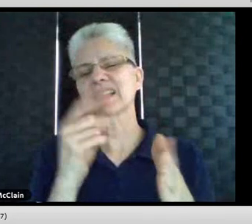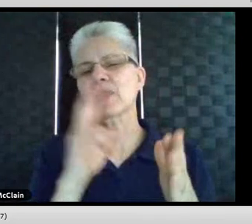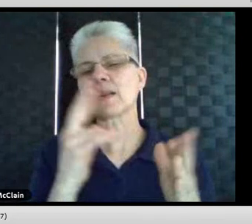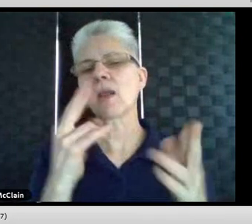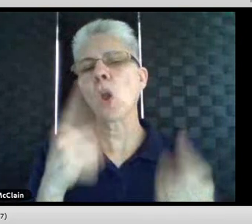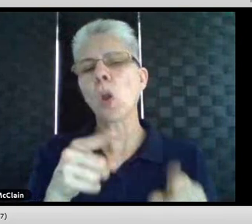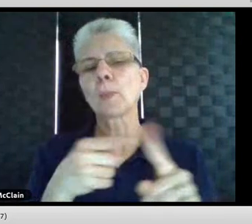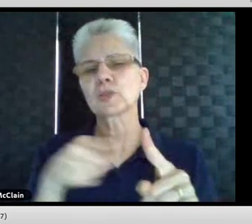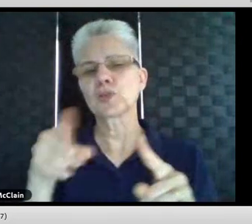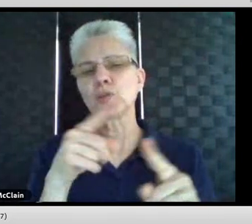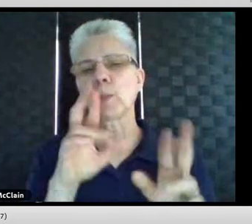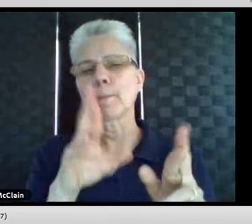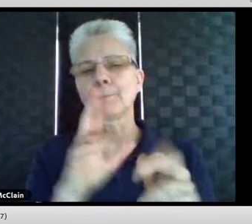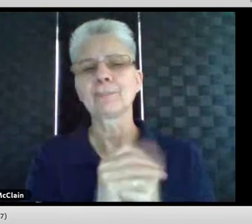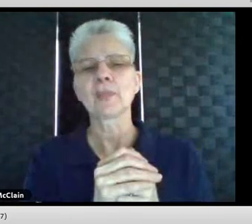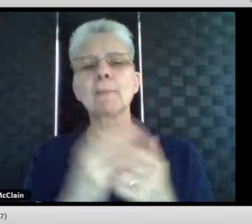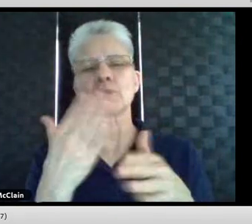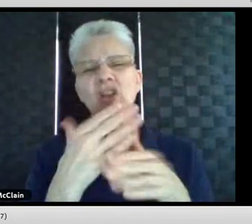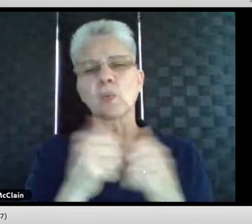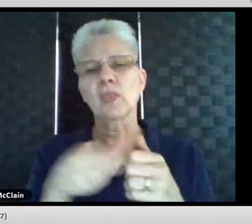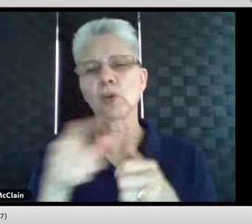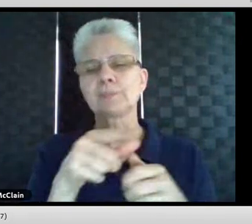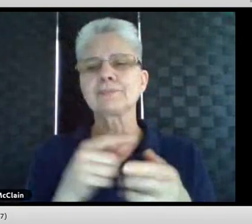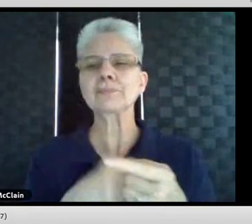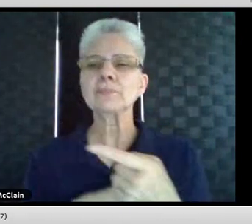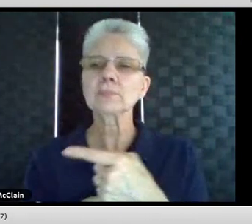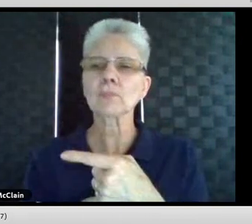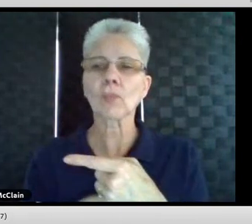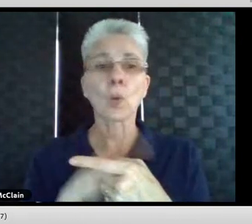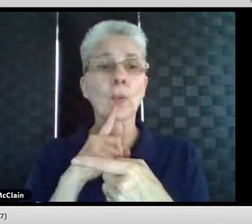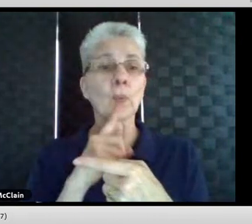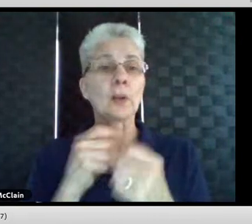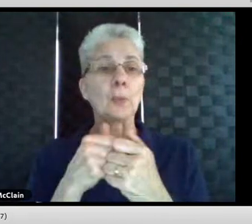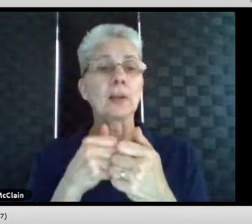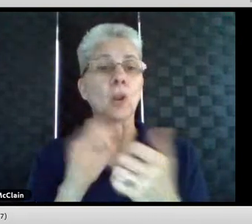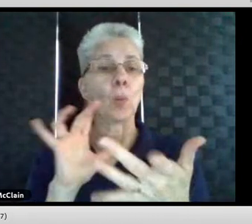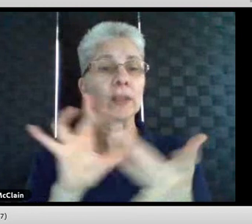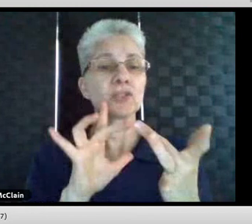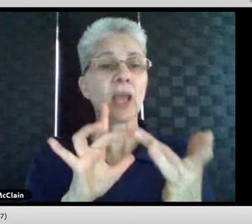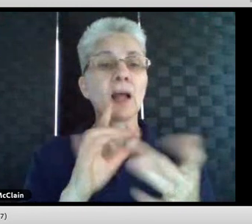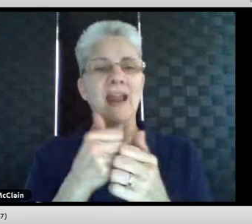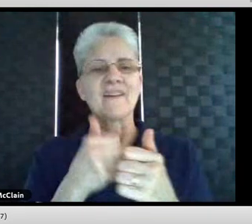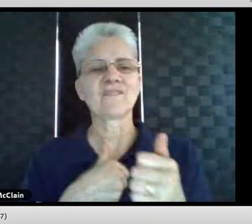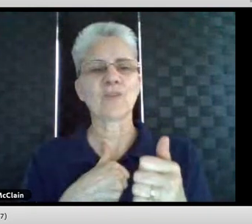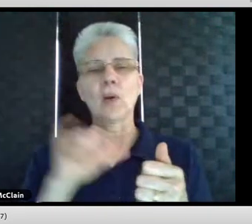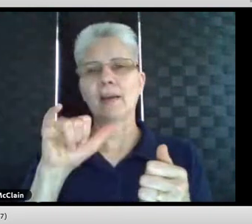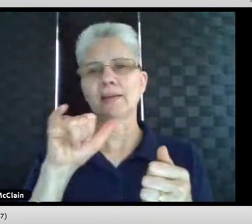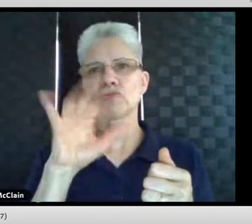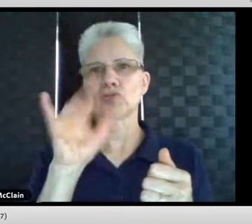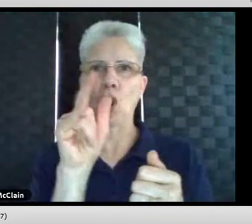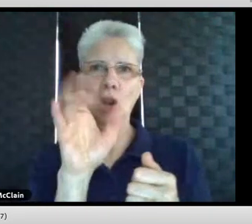but I'm just trying to share with you. We definitely want to avoid jargon. I work in a military library,